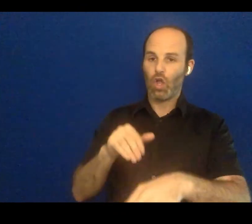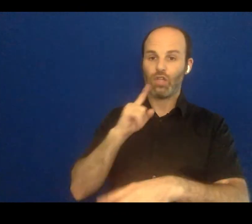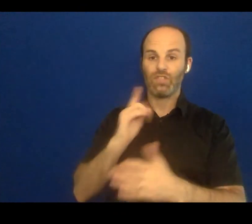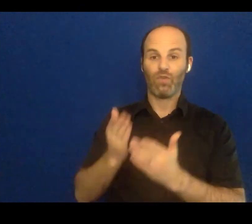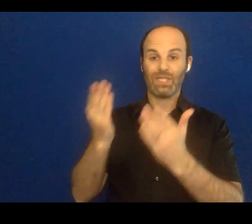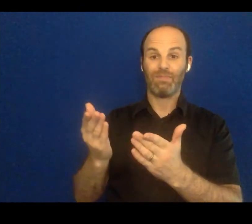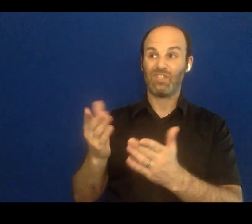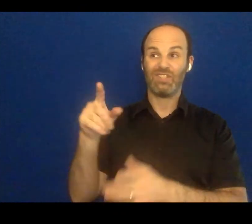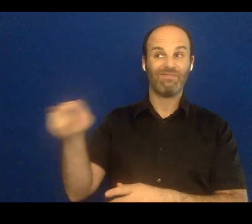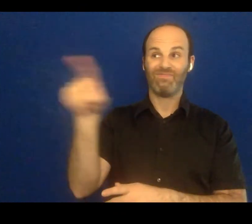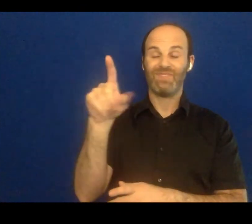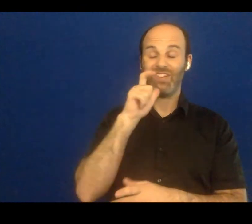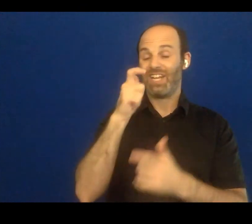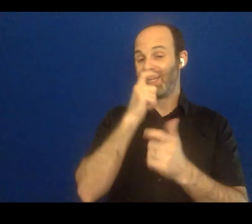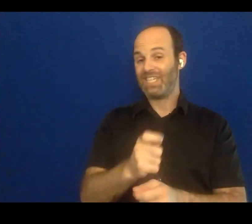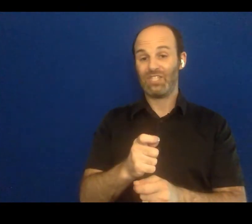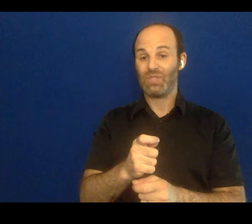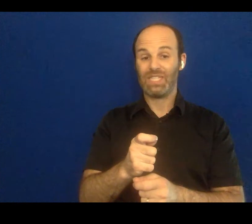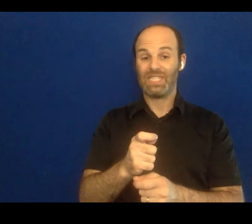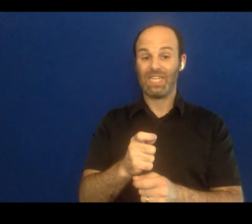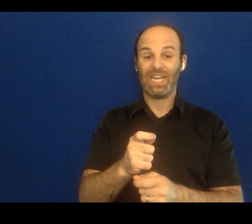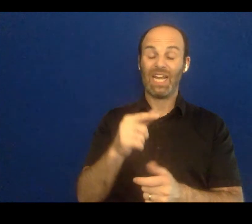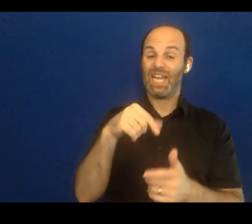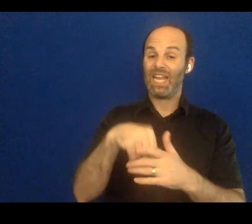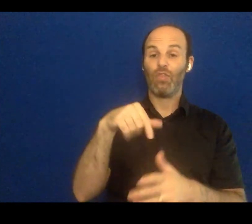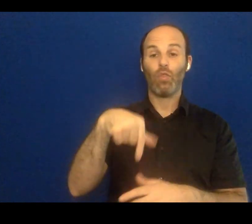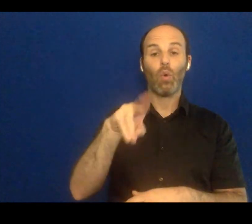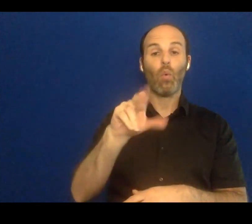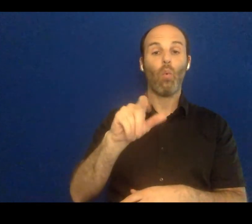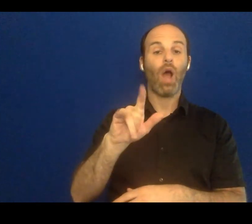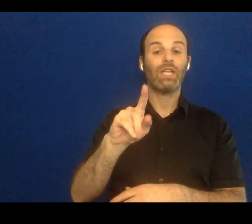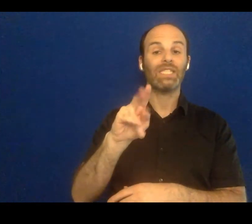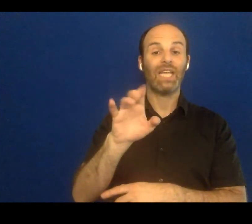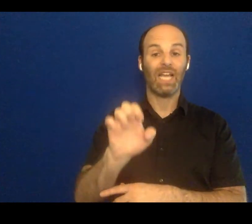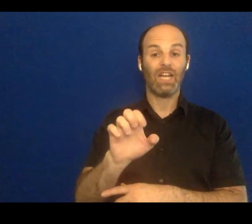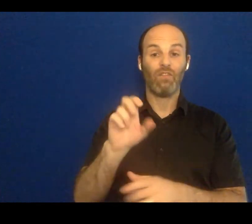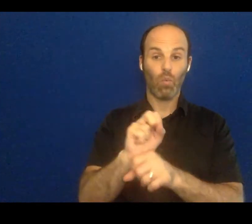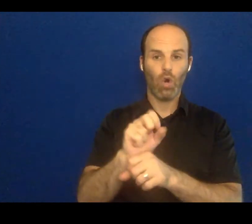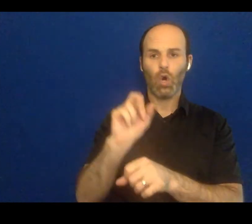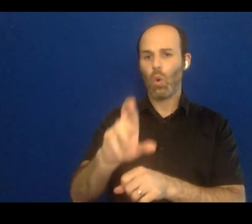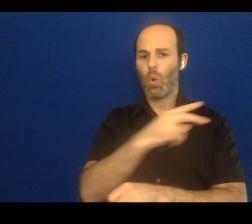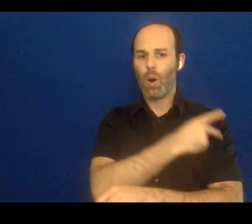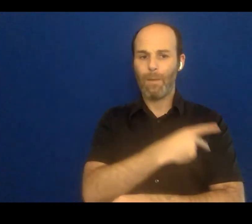SUBMISSION THEY ARE NOT INTERESTED IN DOING THE KIND OF QUALITATIVE WORK OR PATIENT